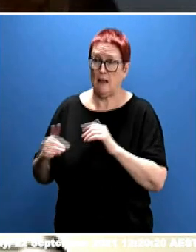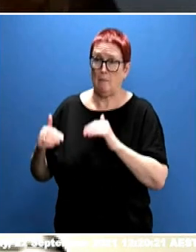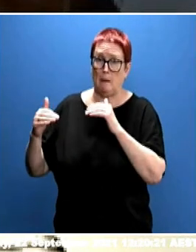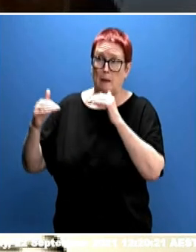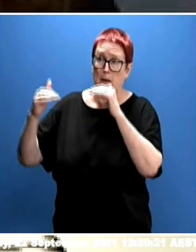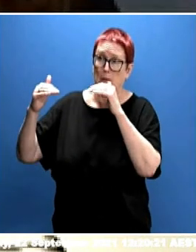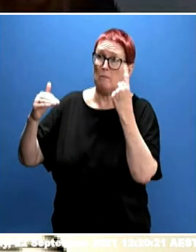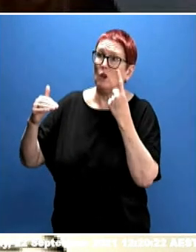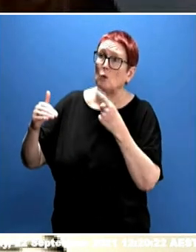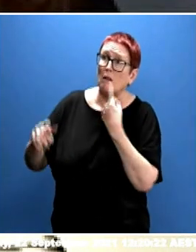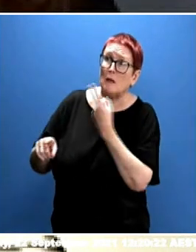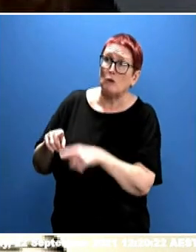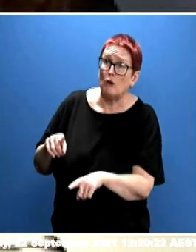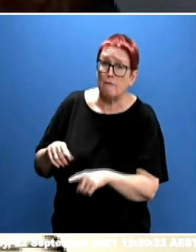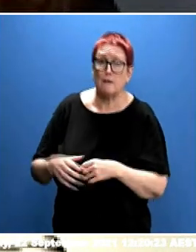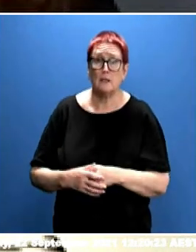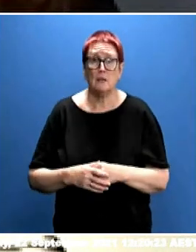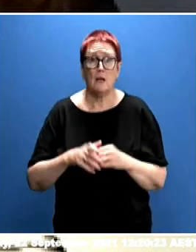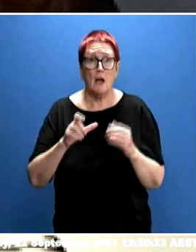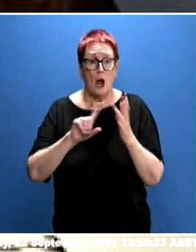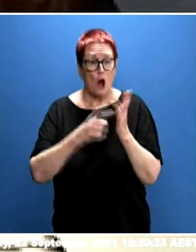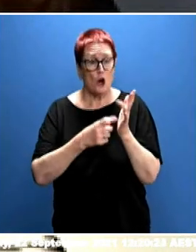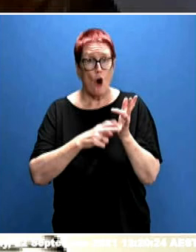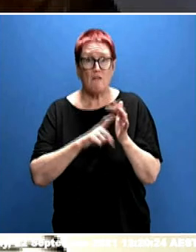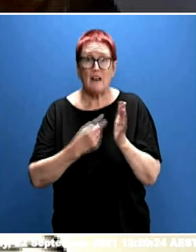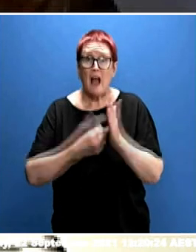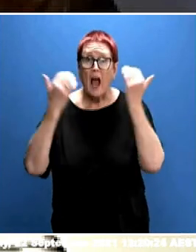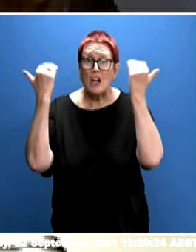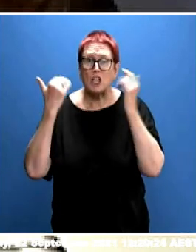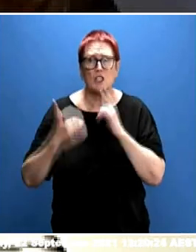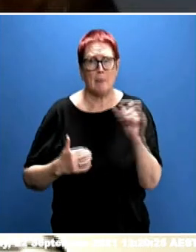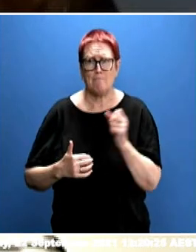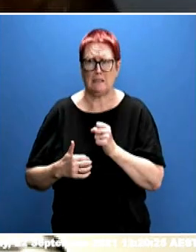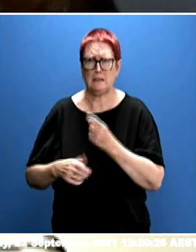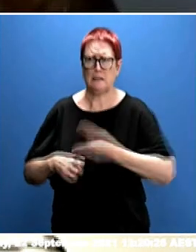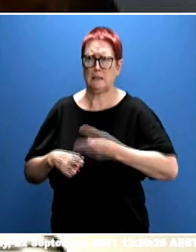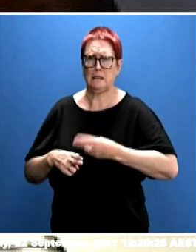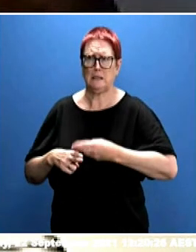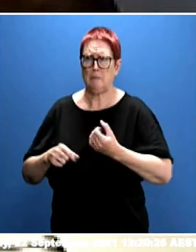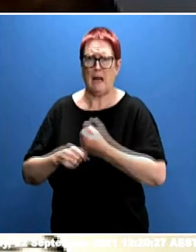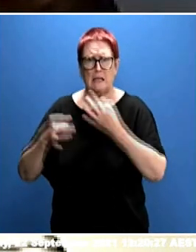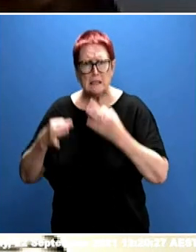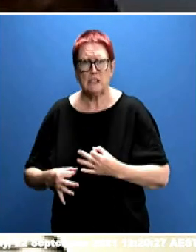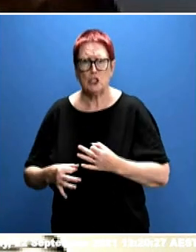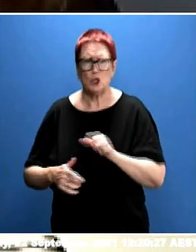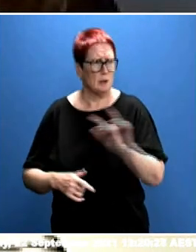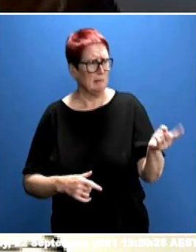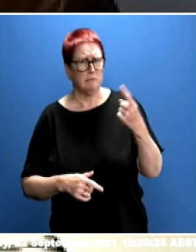The Coroner made a recommendation that that should be urgently reviewed and someone should be urgently hired for that role.